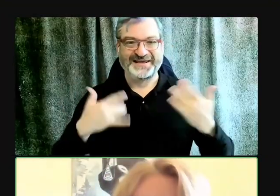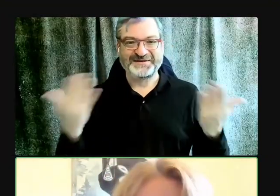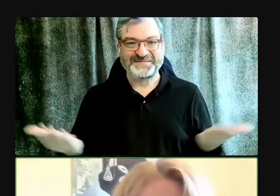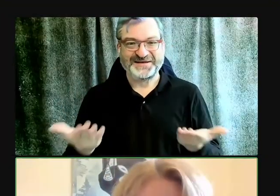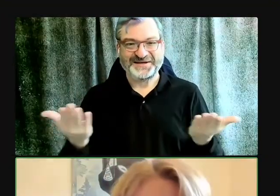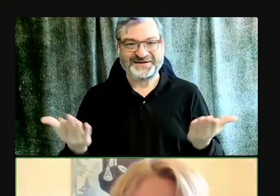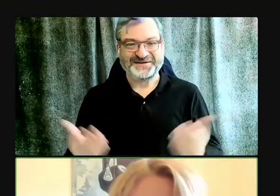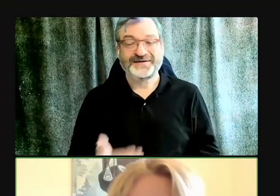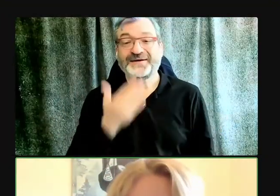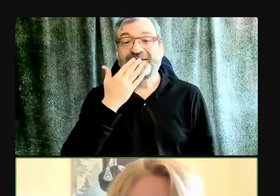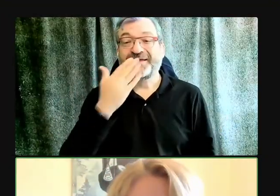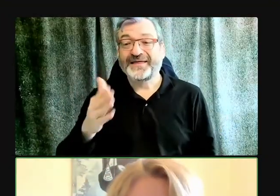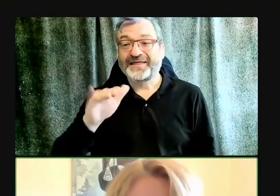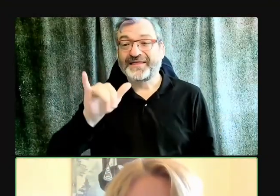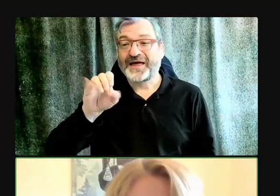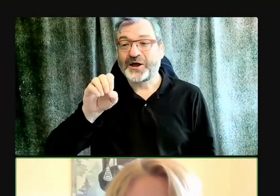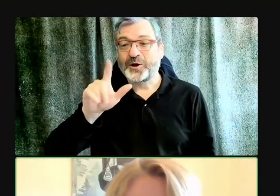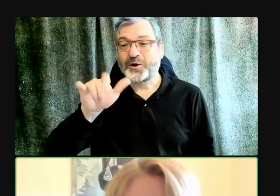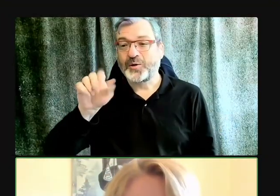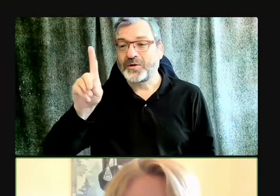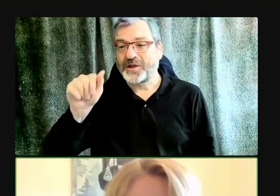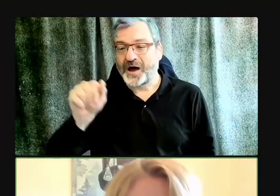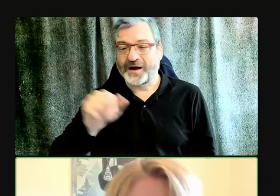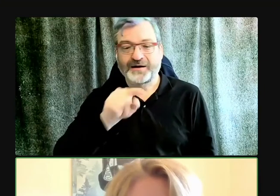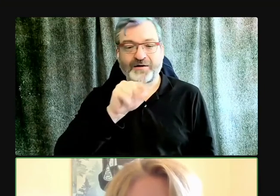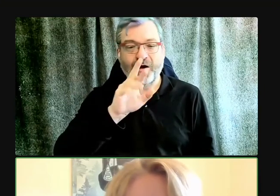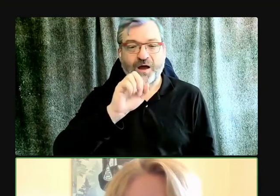Yolanda and Trapeta. I am so excited to learn about this.